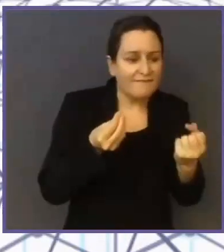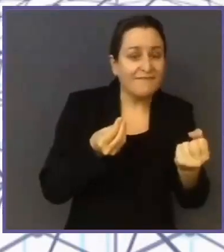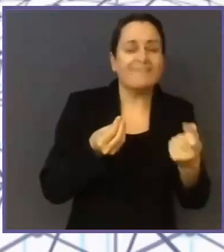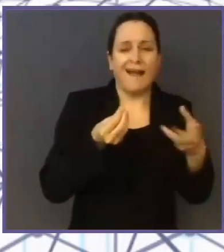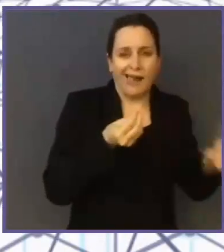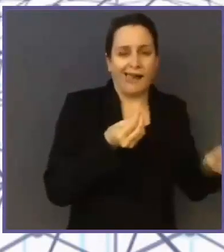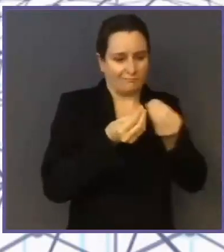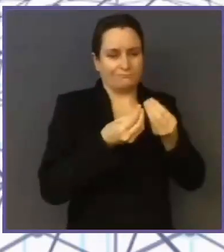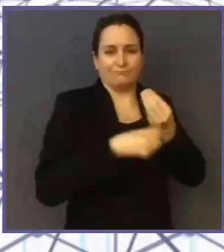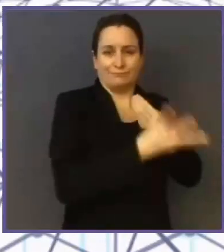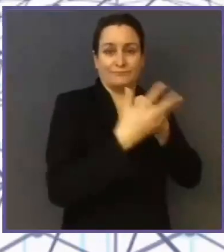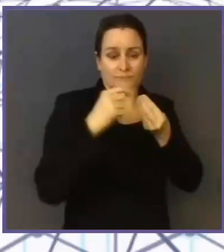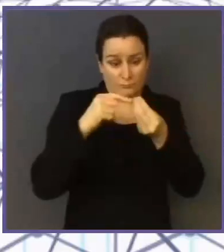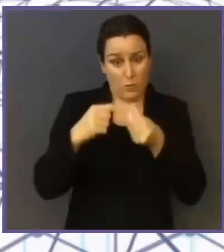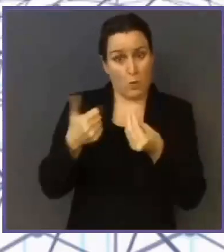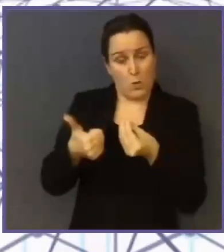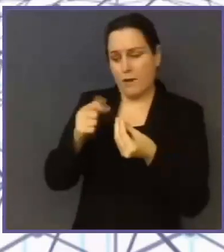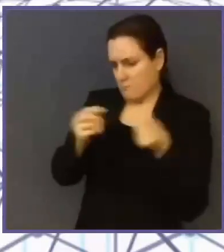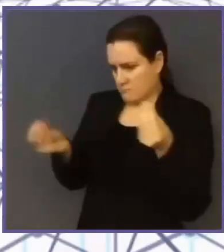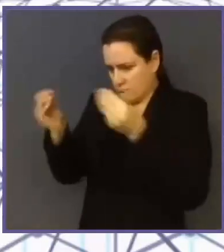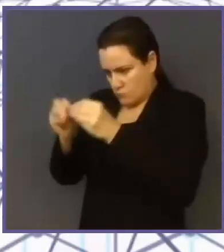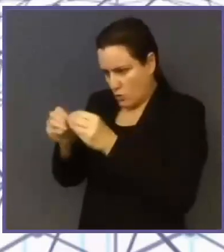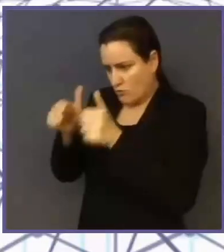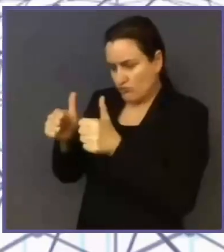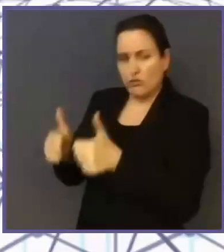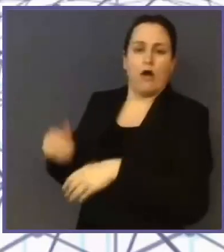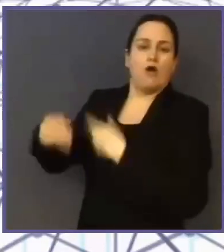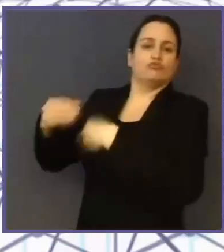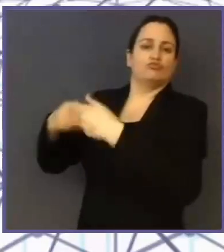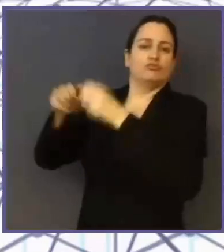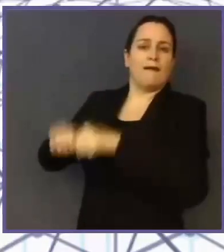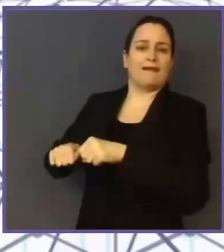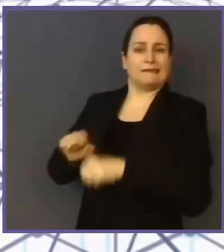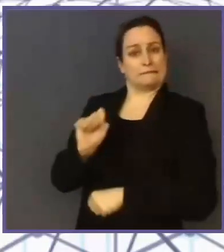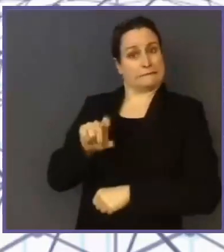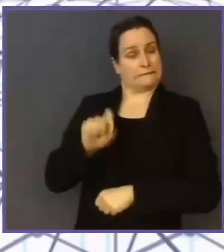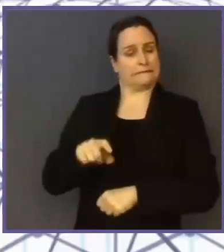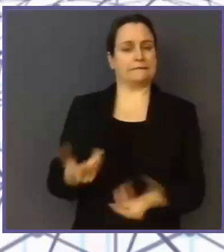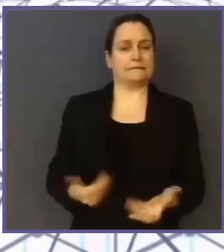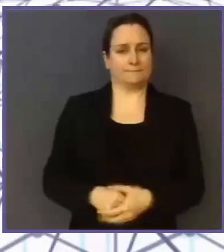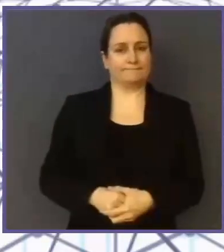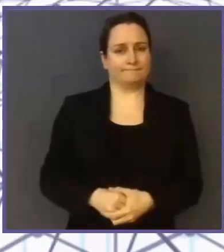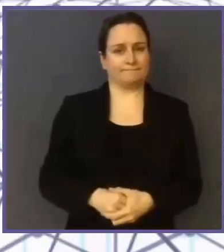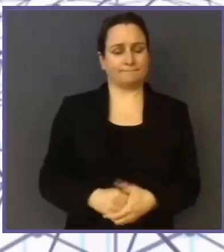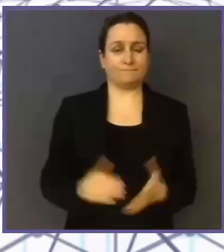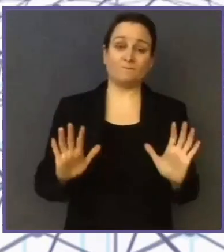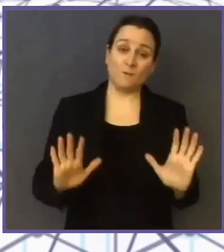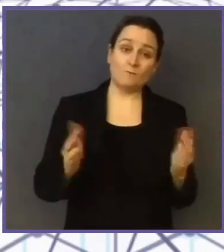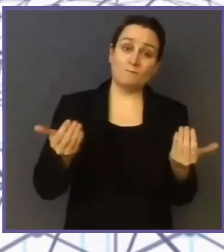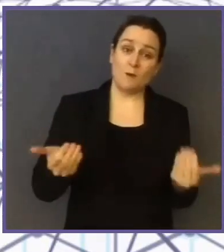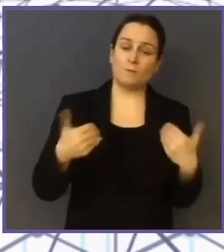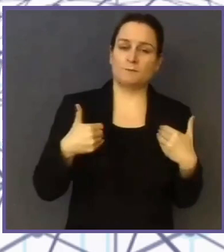so, I've spoken plenty and it's my pleasure to hand over to Amit Rutna Batracharya, our